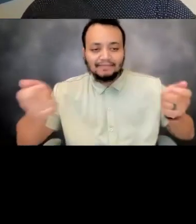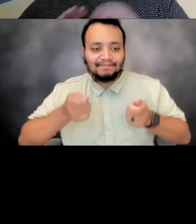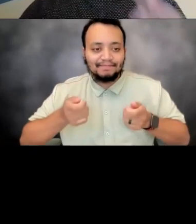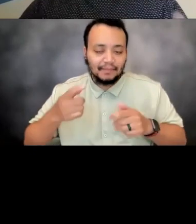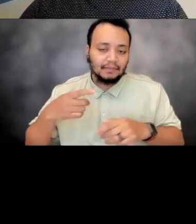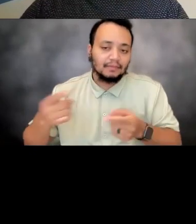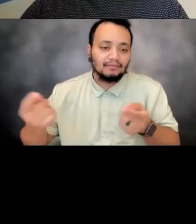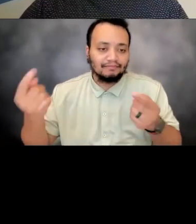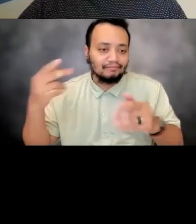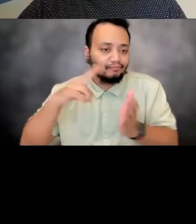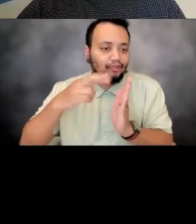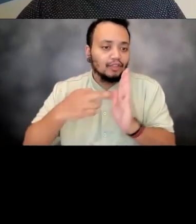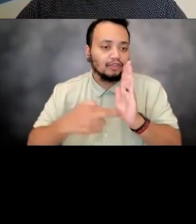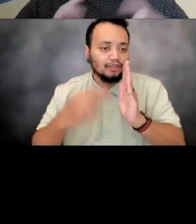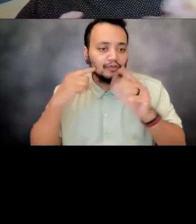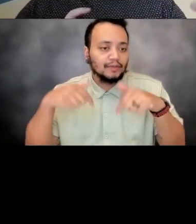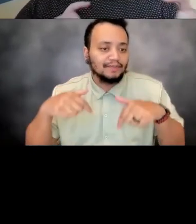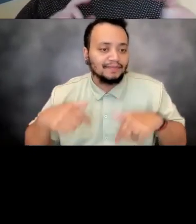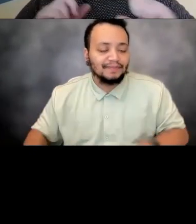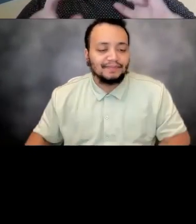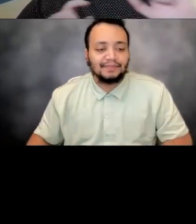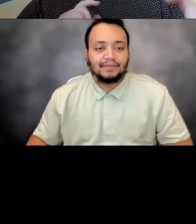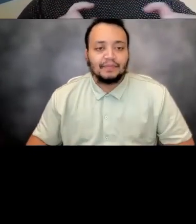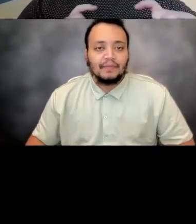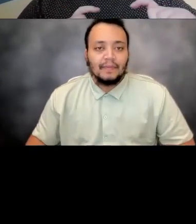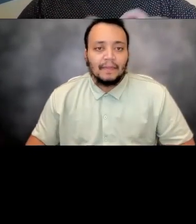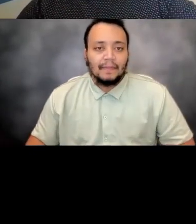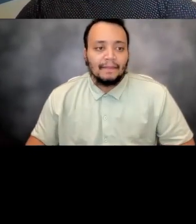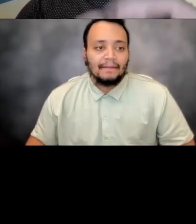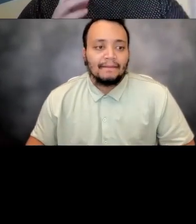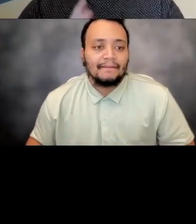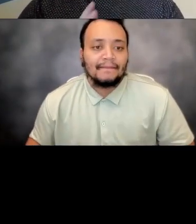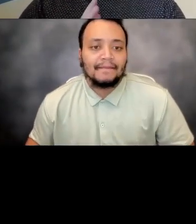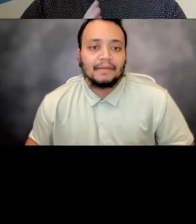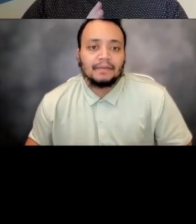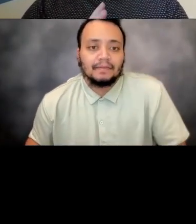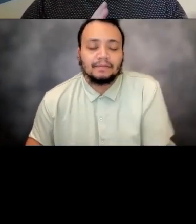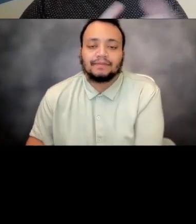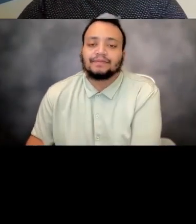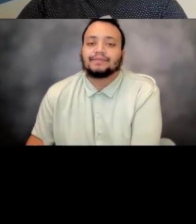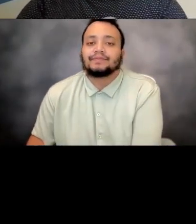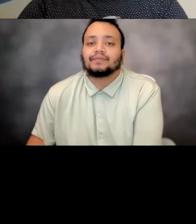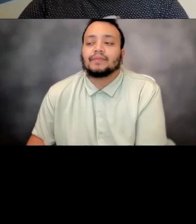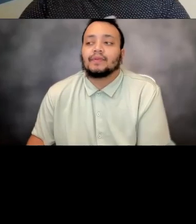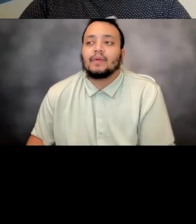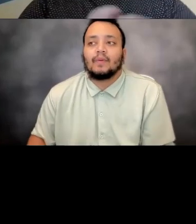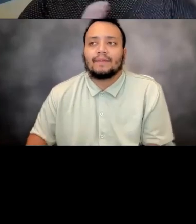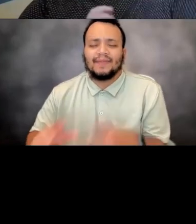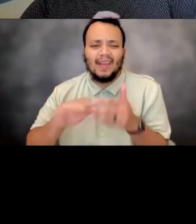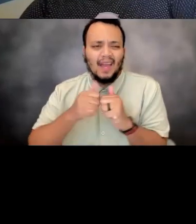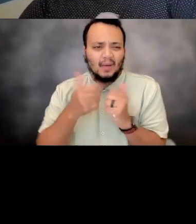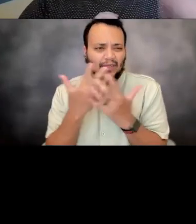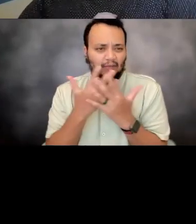The process, just thinking about like how do we screen? We created a SurveyMonkey which was, you know,